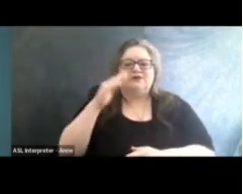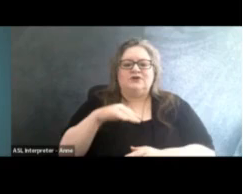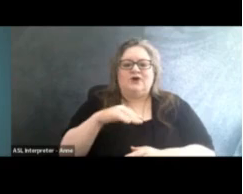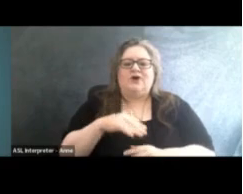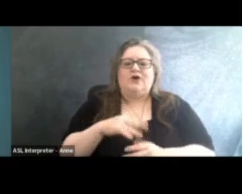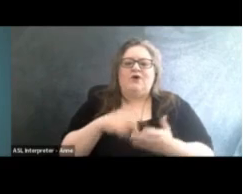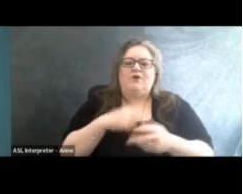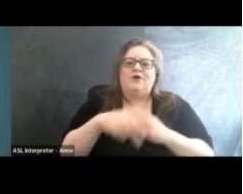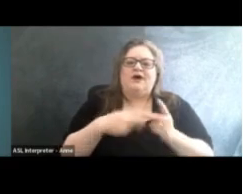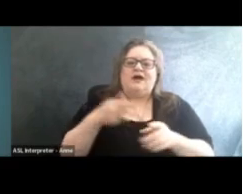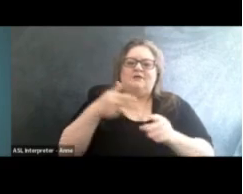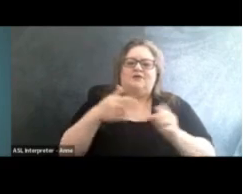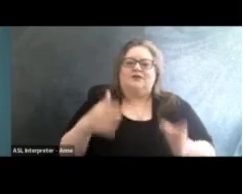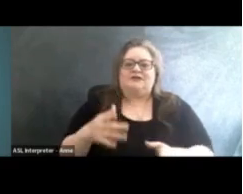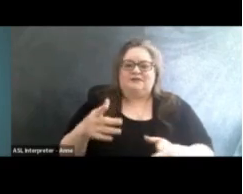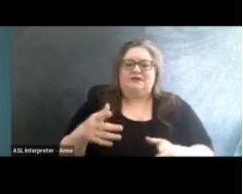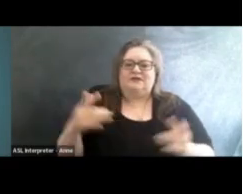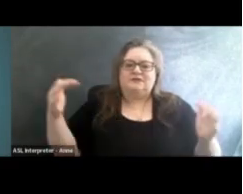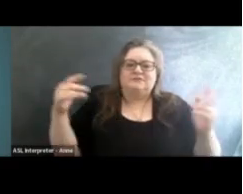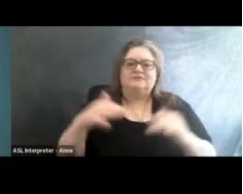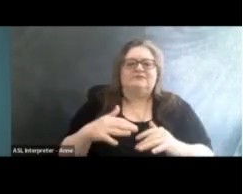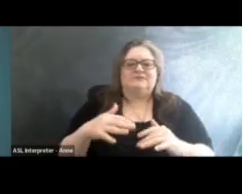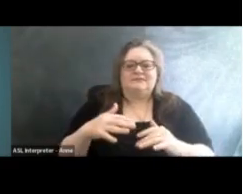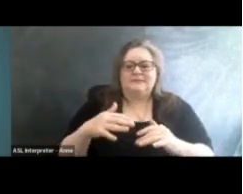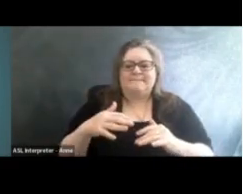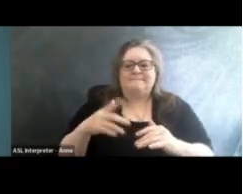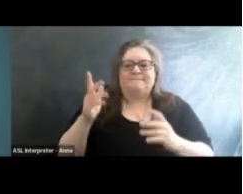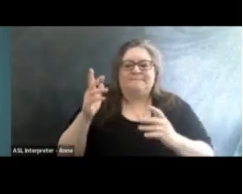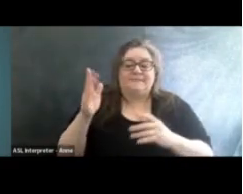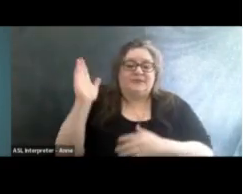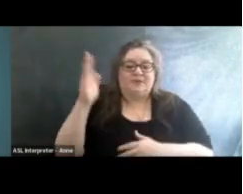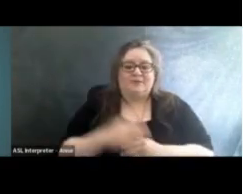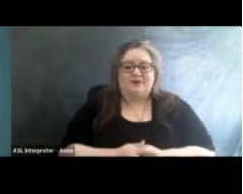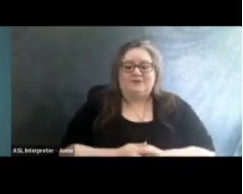type of participants are on on the webinar, and it looks about